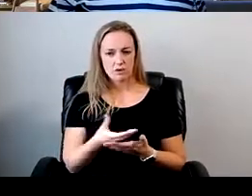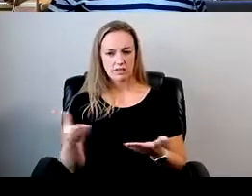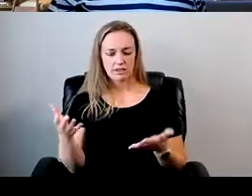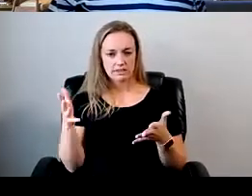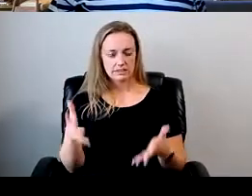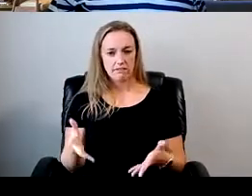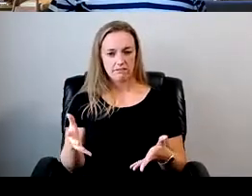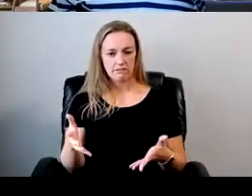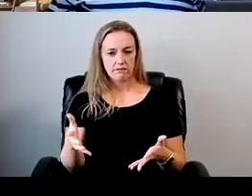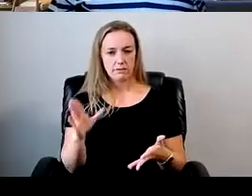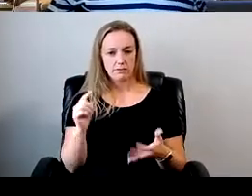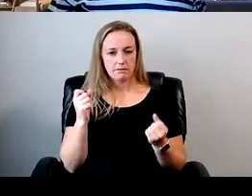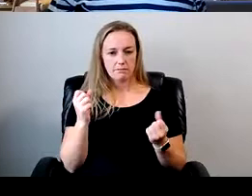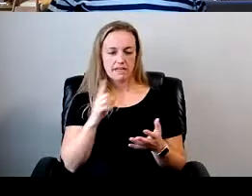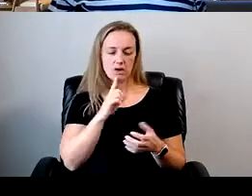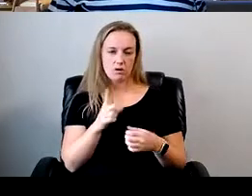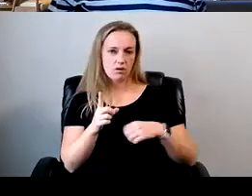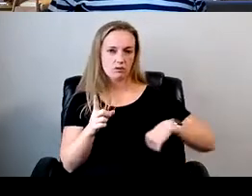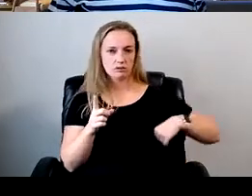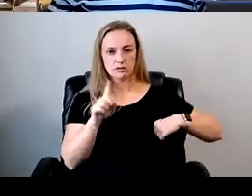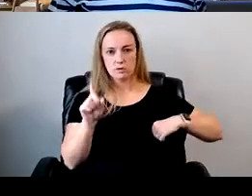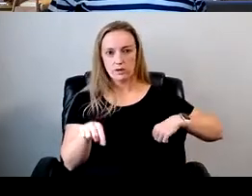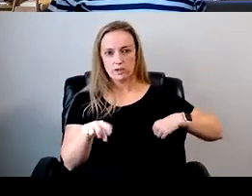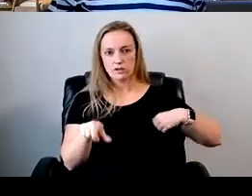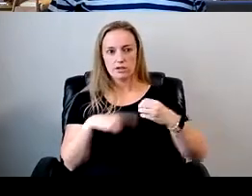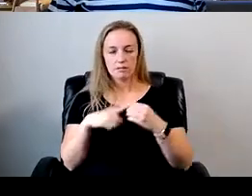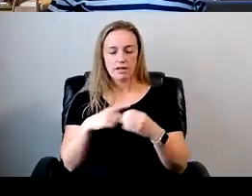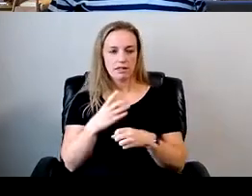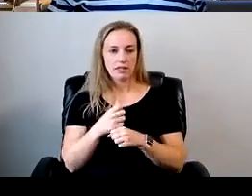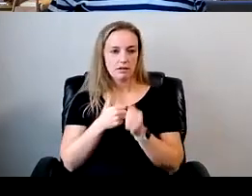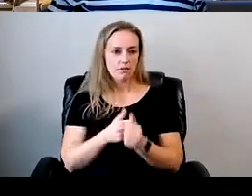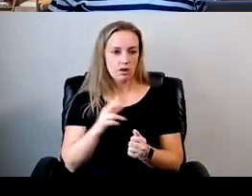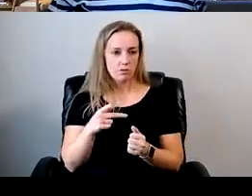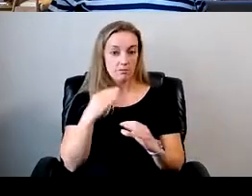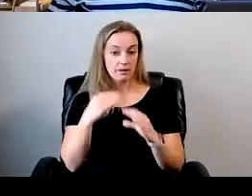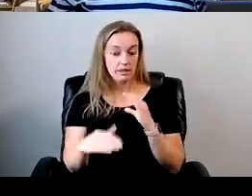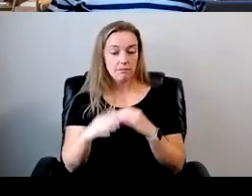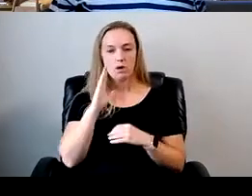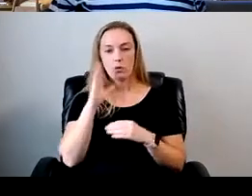but a lot of them are questions about getting the follow up email. You will get a follow up email,